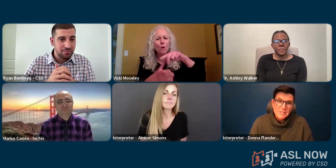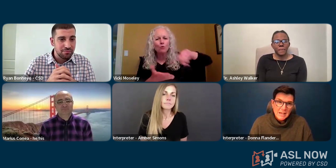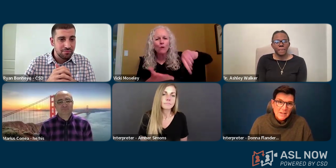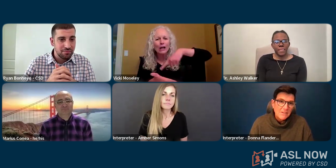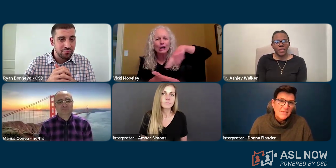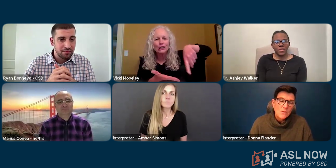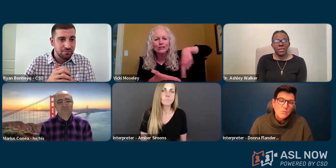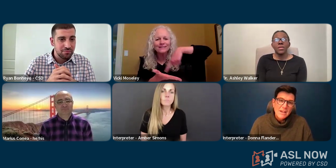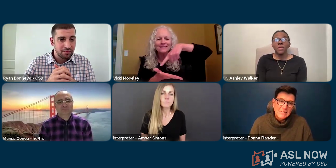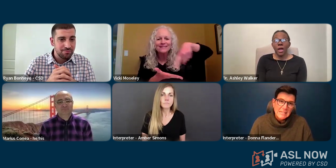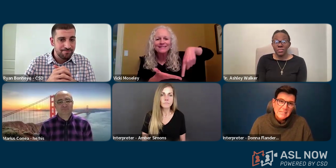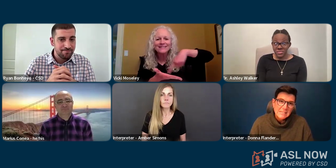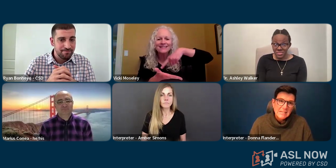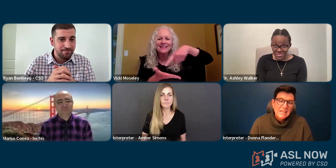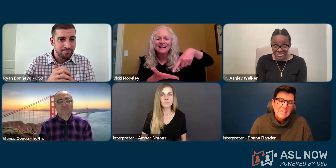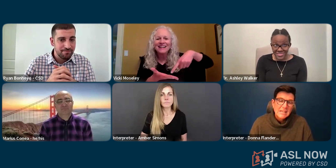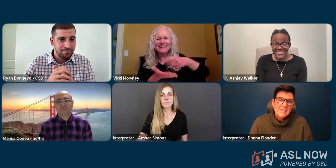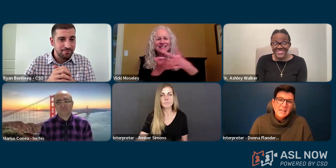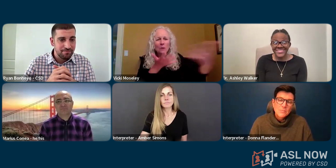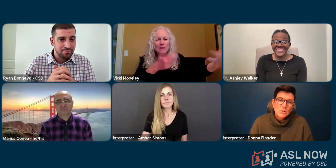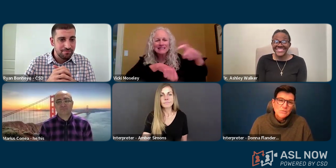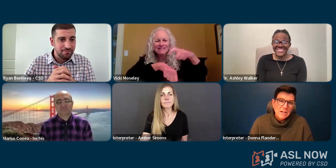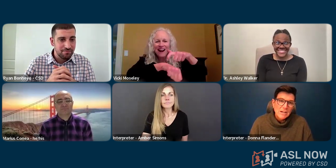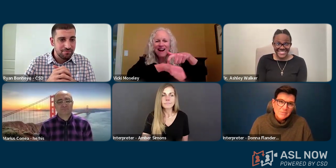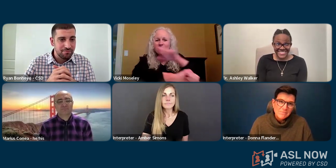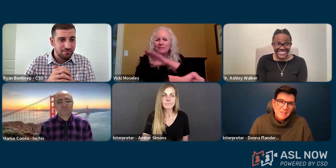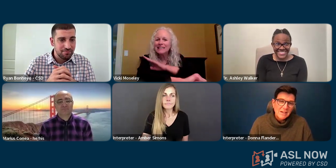that we're deaf and that we have needs and it's like a broken record.